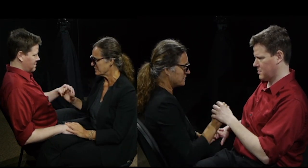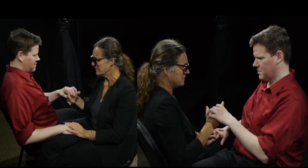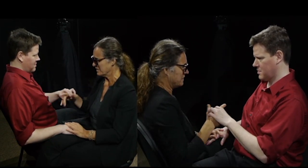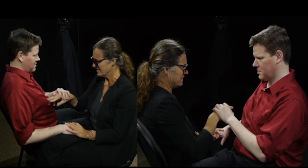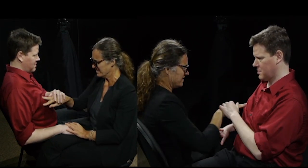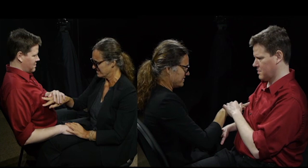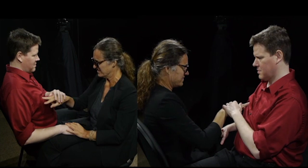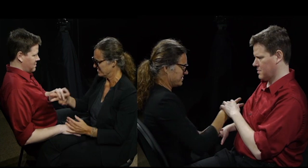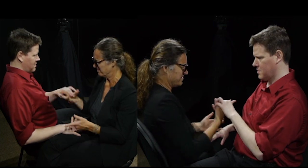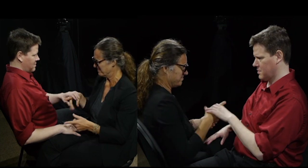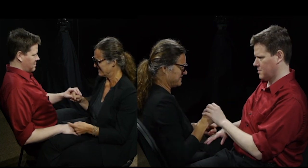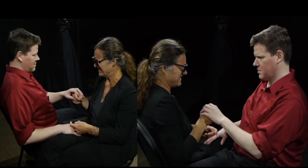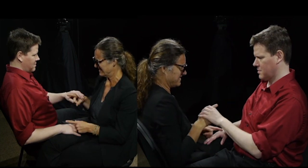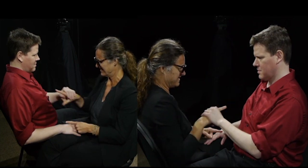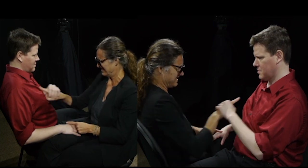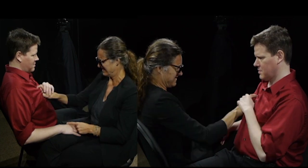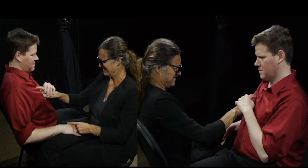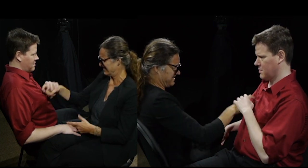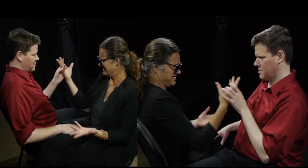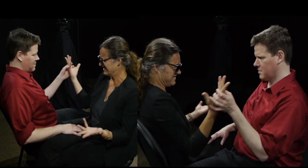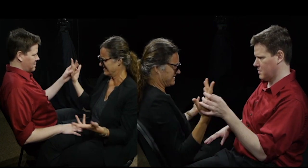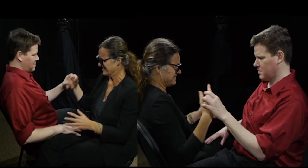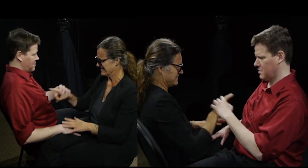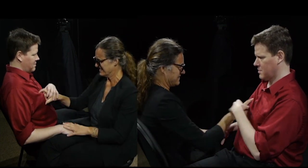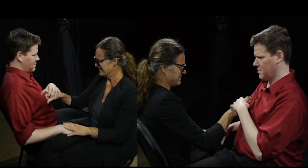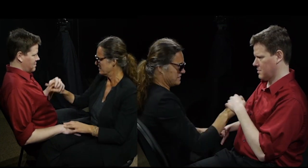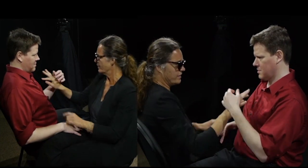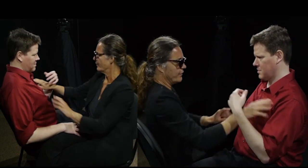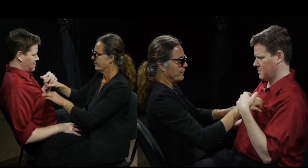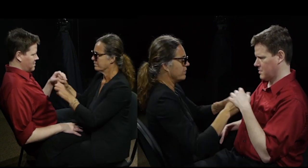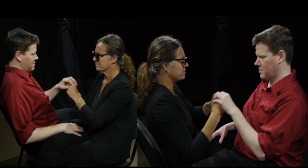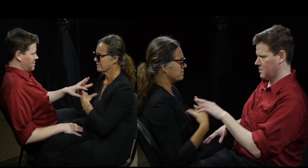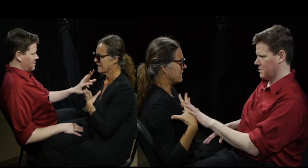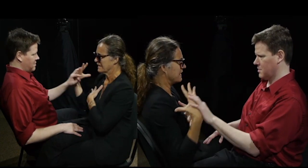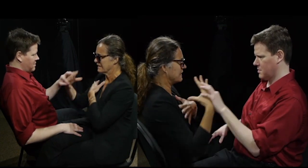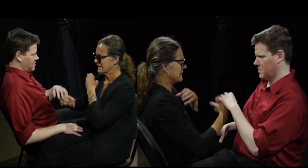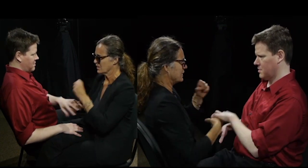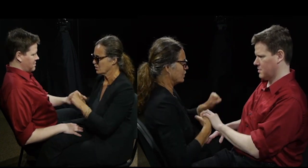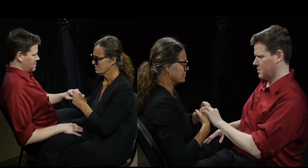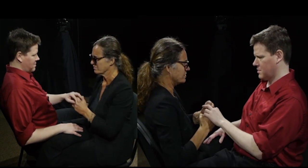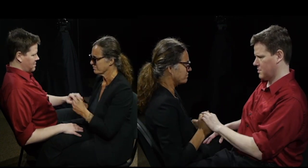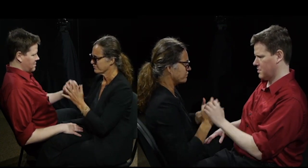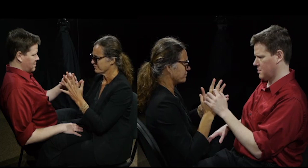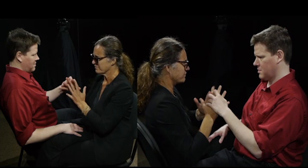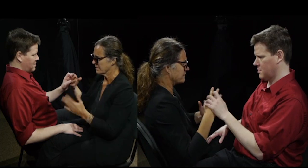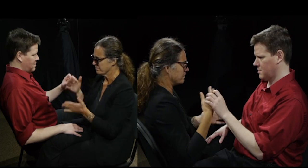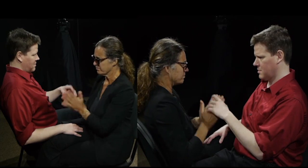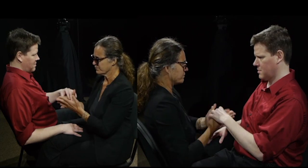Up until this time there were many proponents of "haptics," a communication tool that came out of Europe. They had books and instructional materials